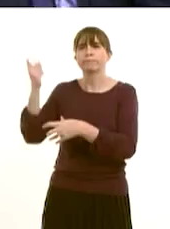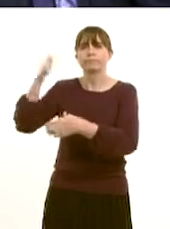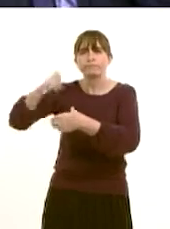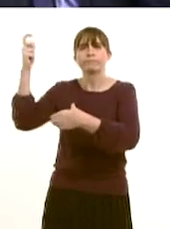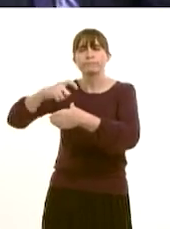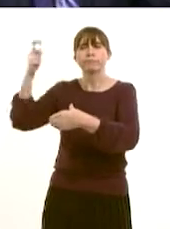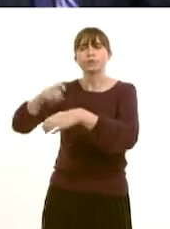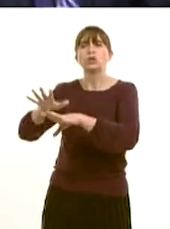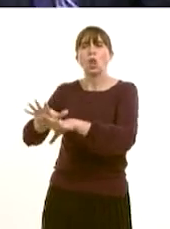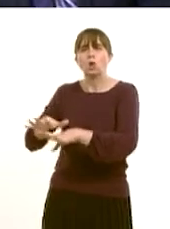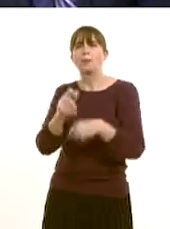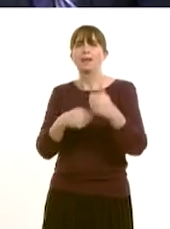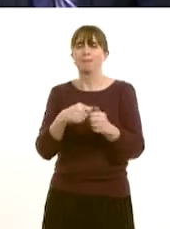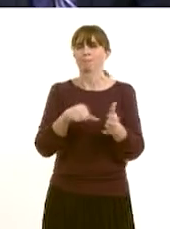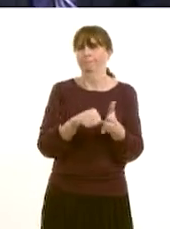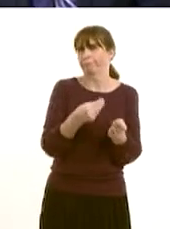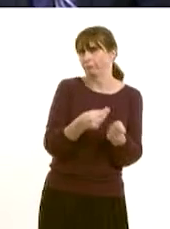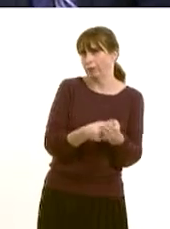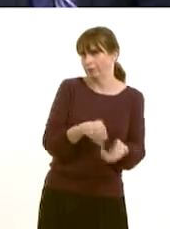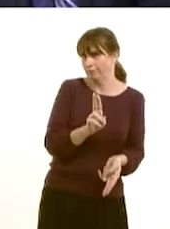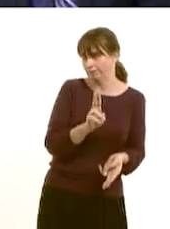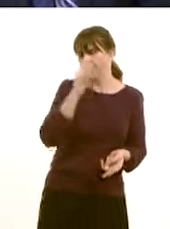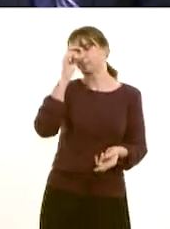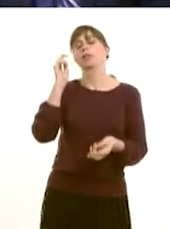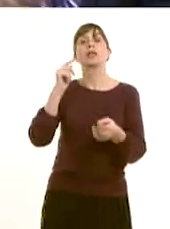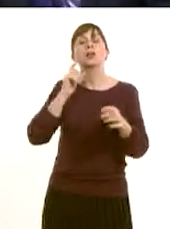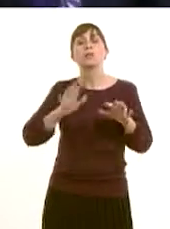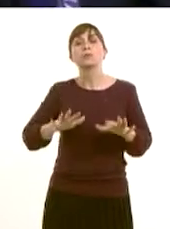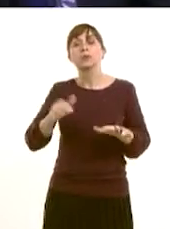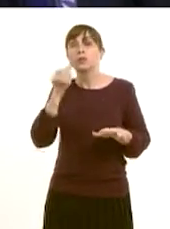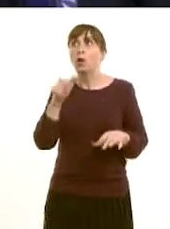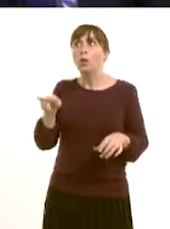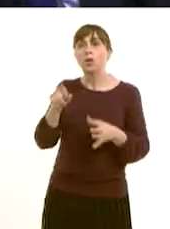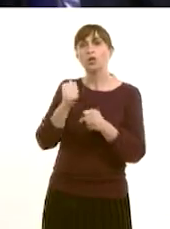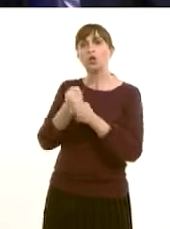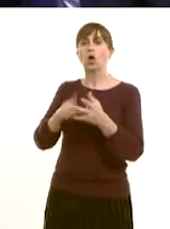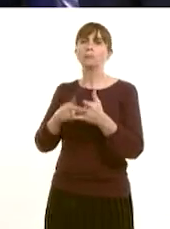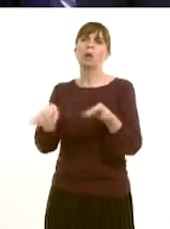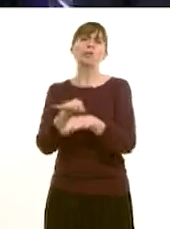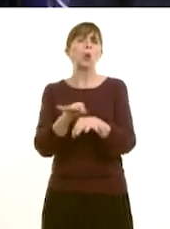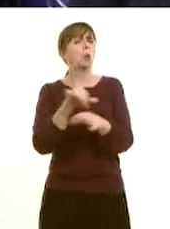But the UK is not performing particularly well. Weíve already seen George Osborne get his excuses in already, saying, ëWell, if things